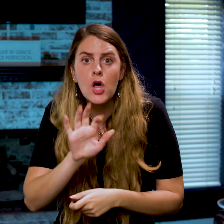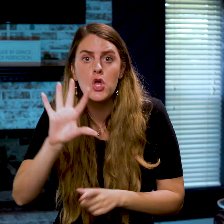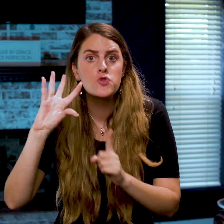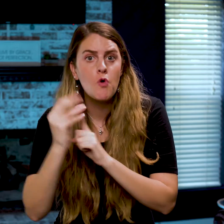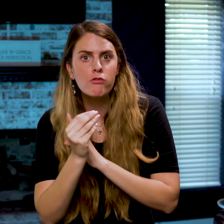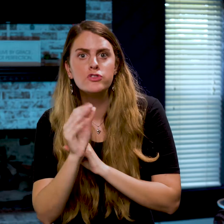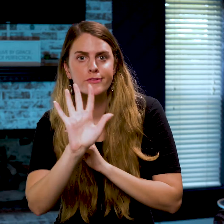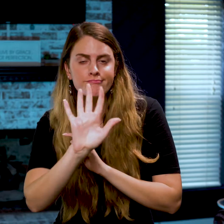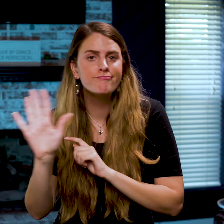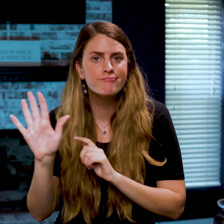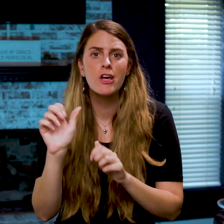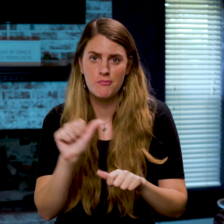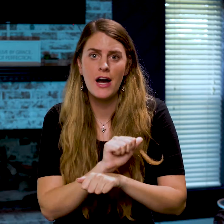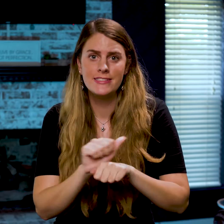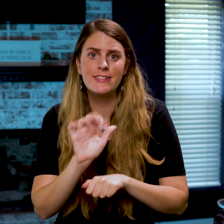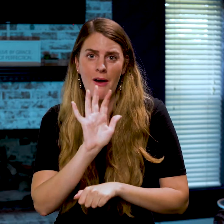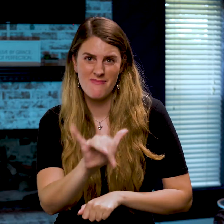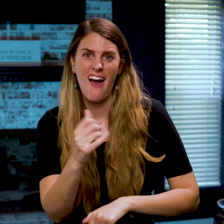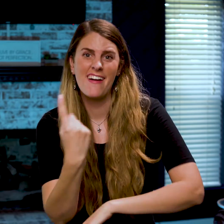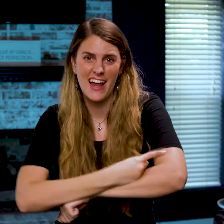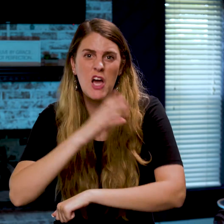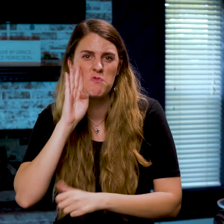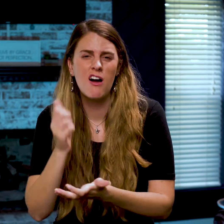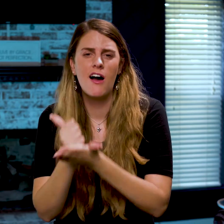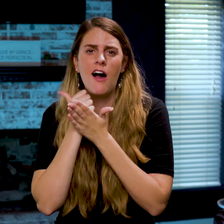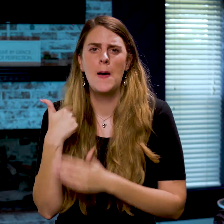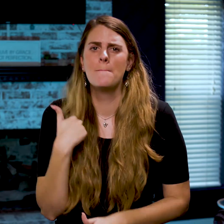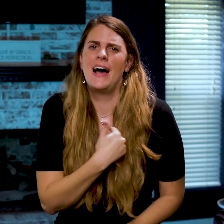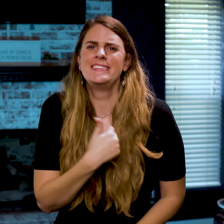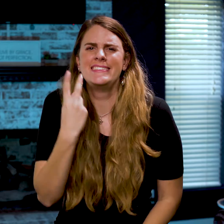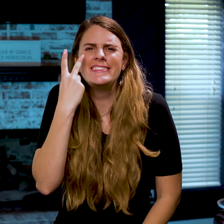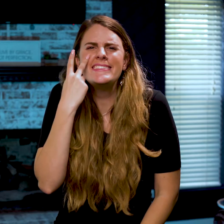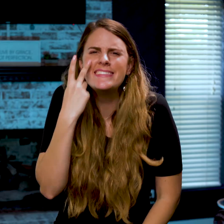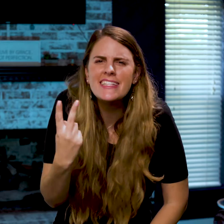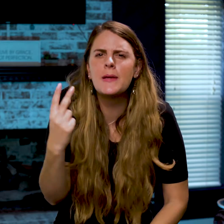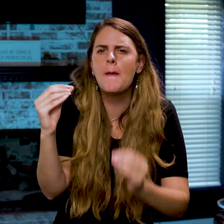The cultural practices of the day help us see more